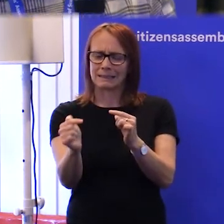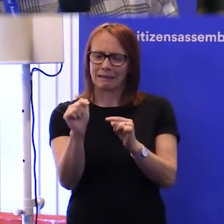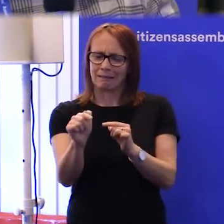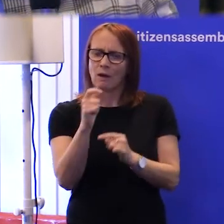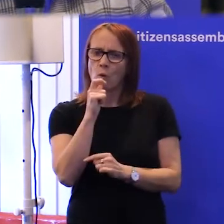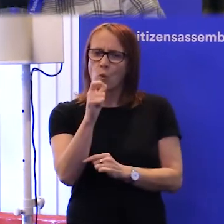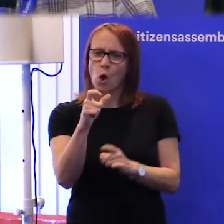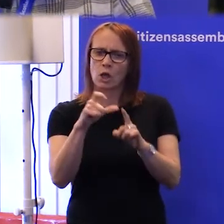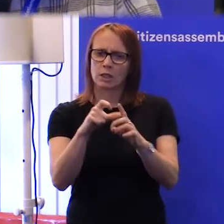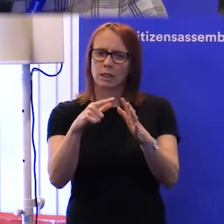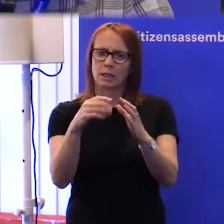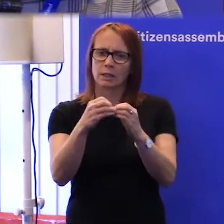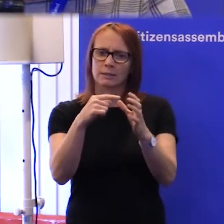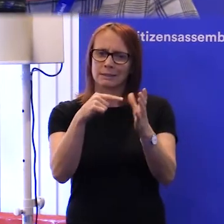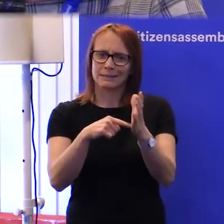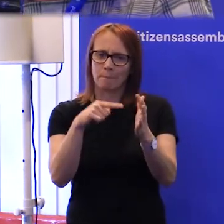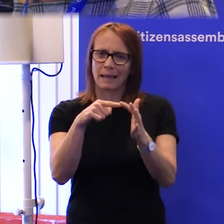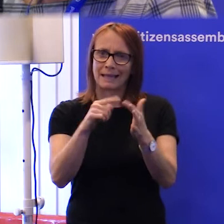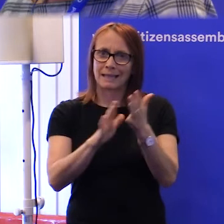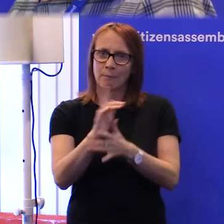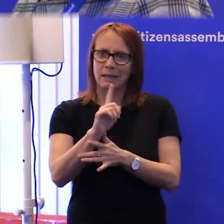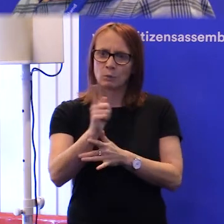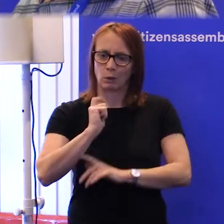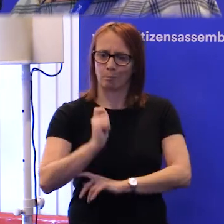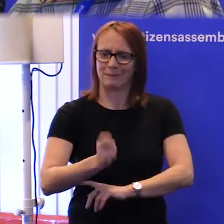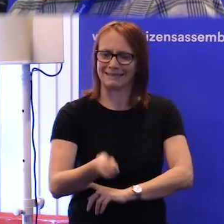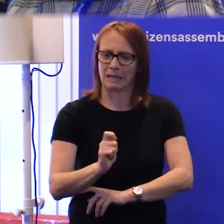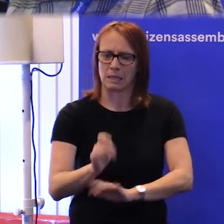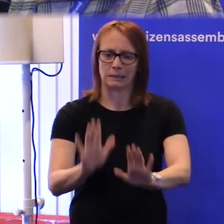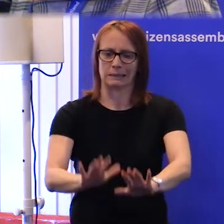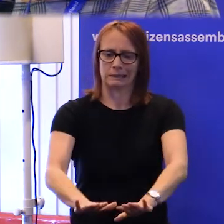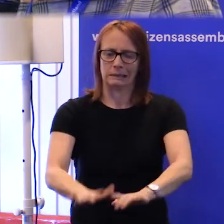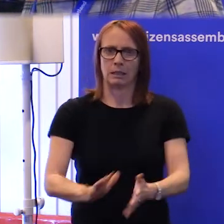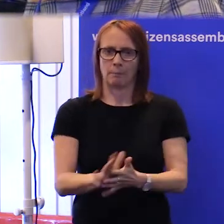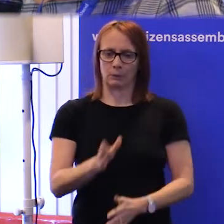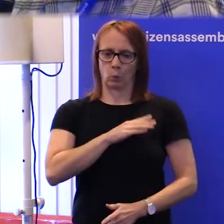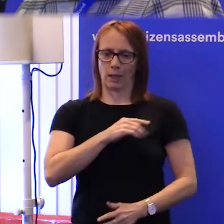literally means to beat down it's about winning it's about people arguing it out